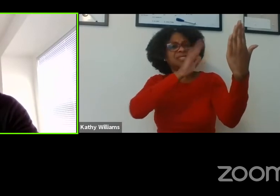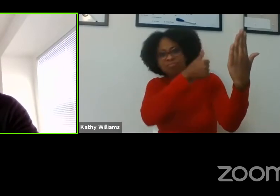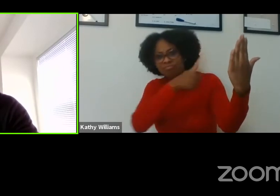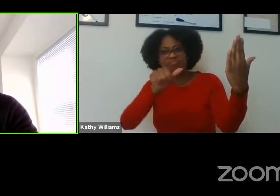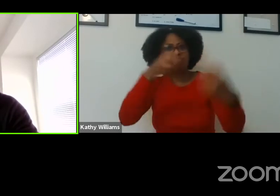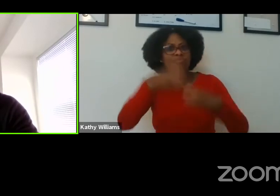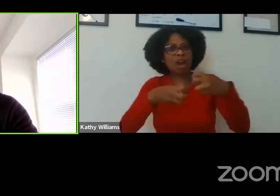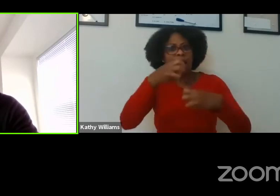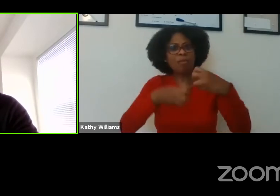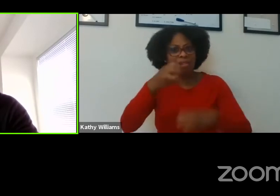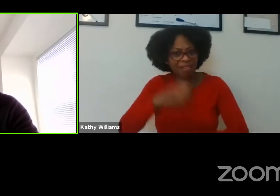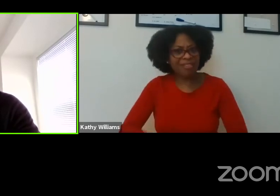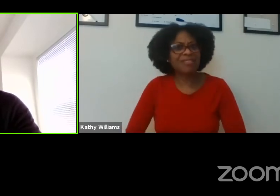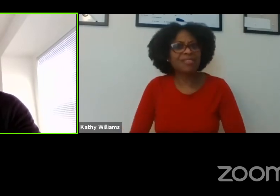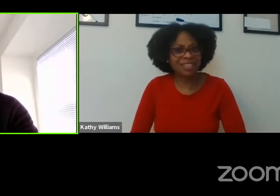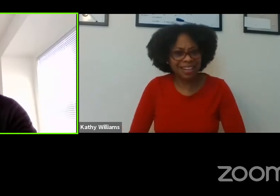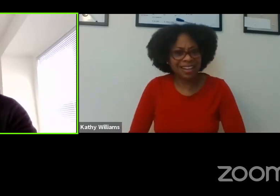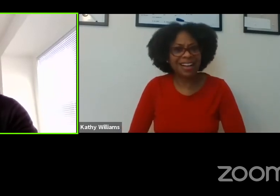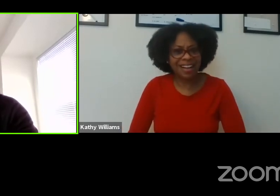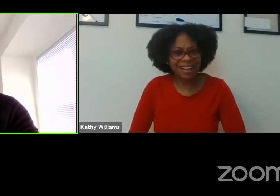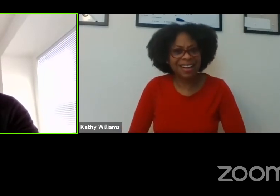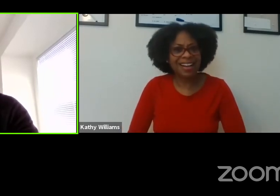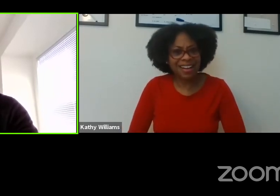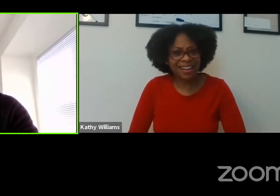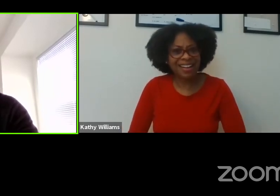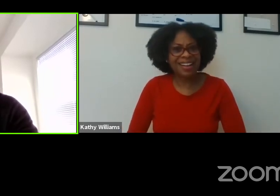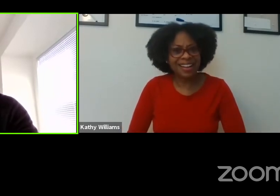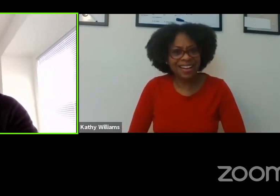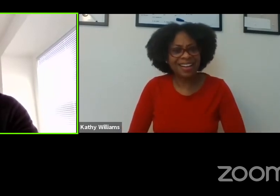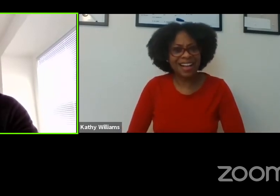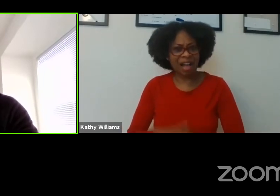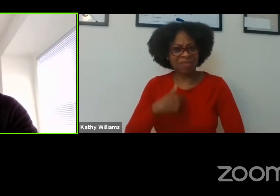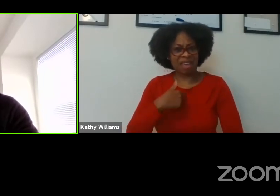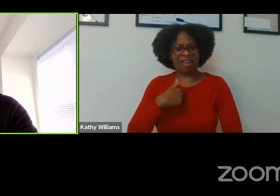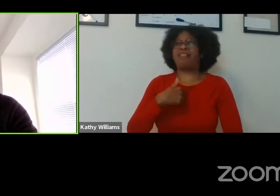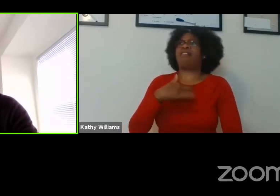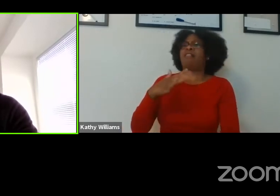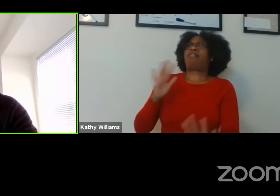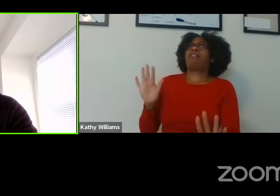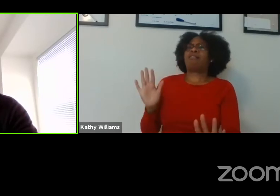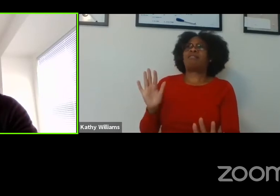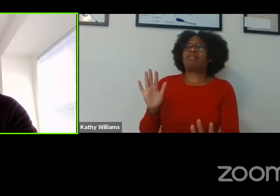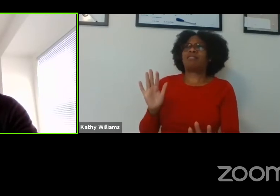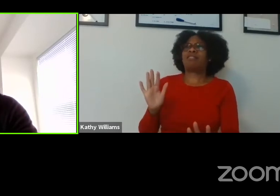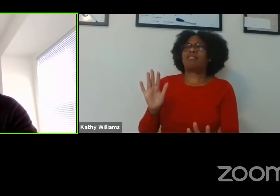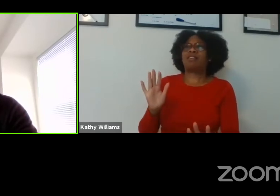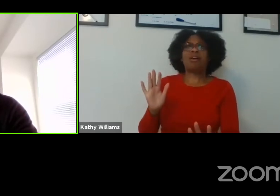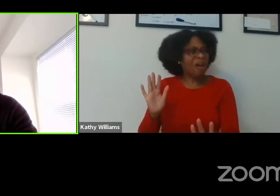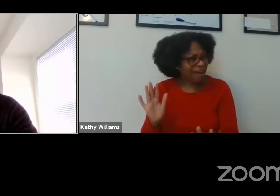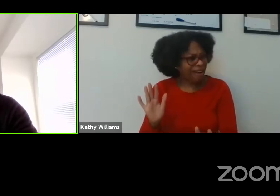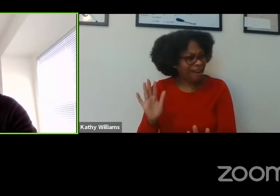me. And it was one of those things that floored me because I was like I literally have already been